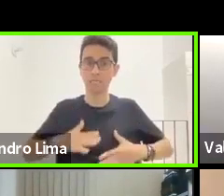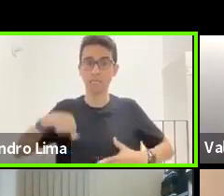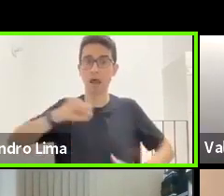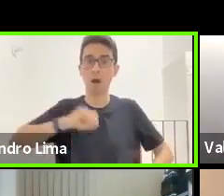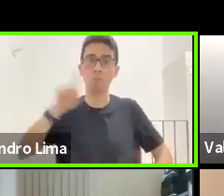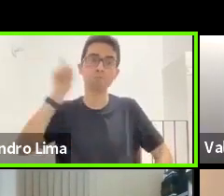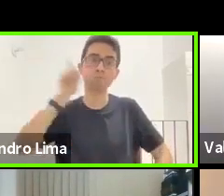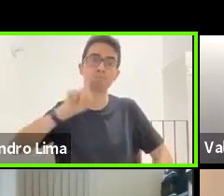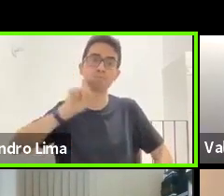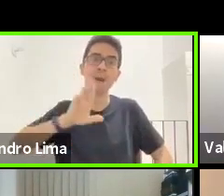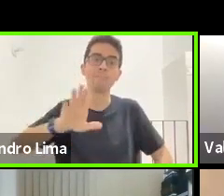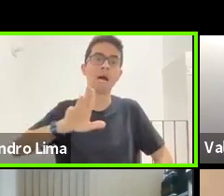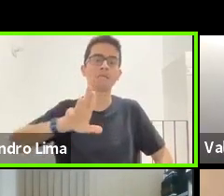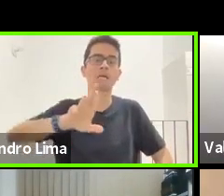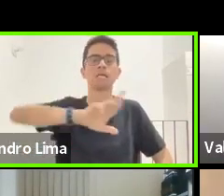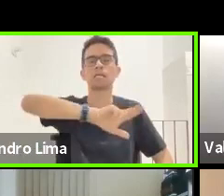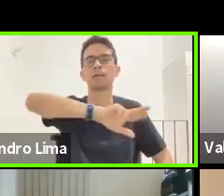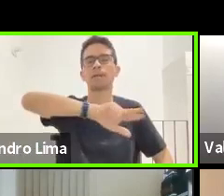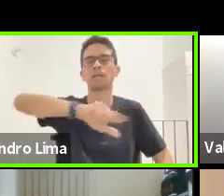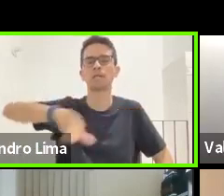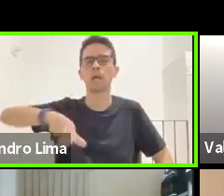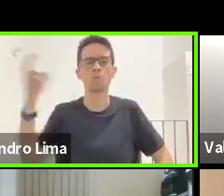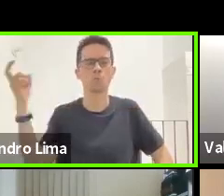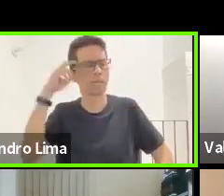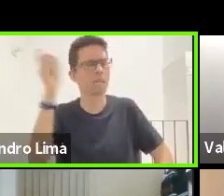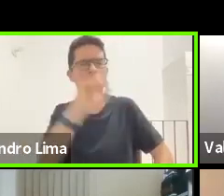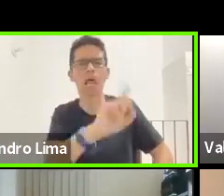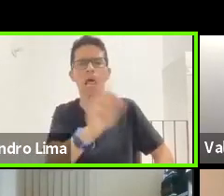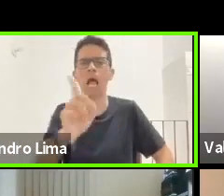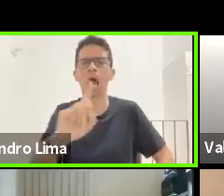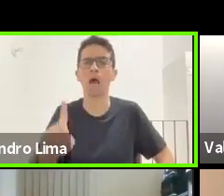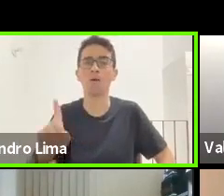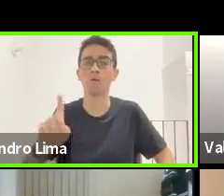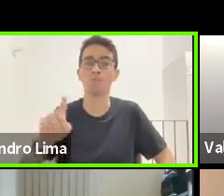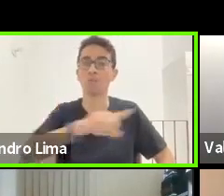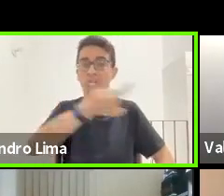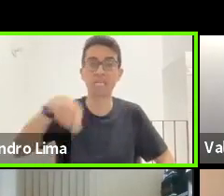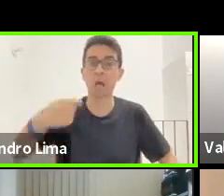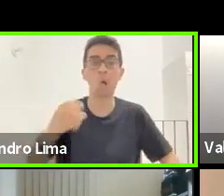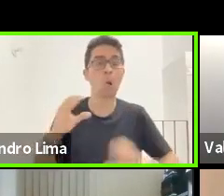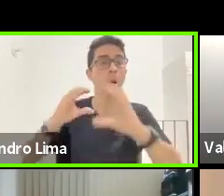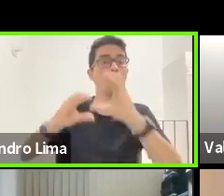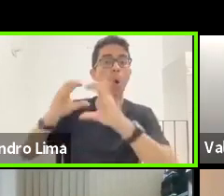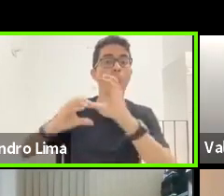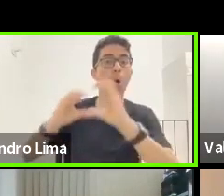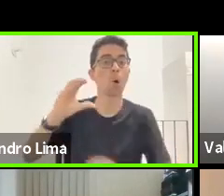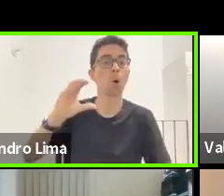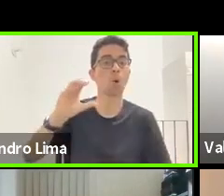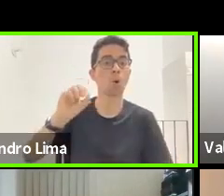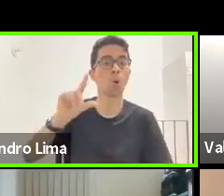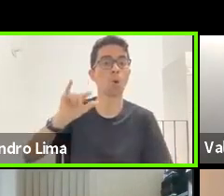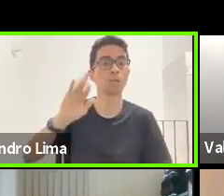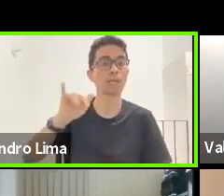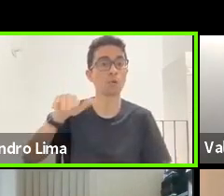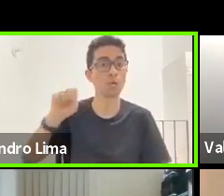says wait says wait. This is a year a bunch of columns This is a year a bunch of colonists there's their questions. down the down the down the page about Co the down the page about